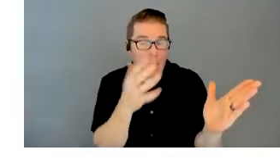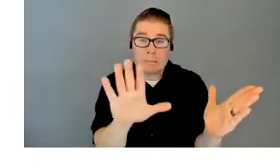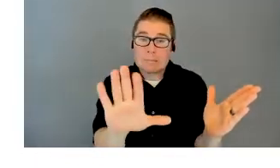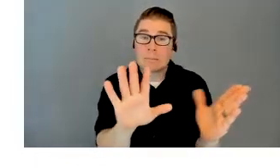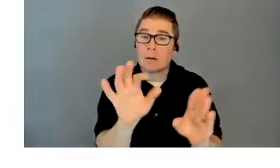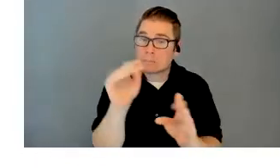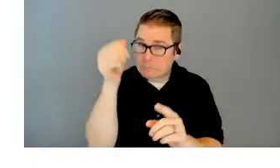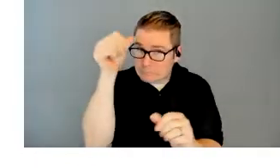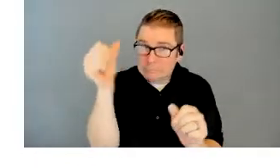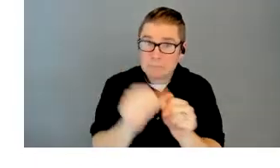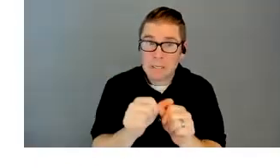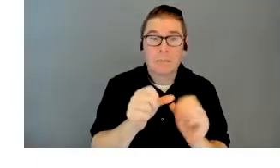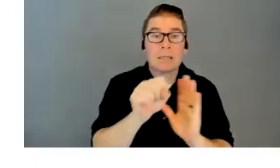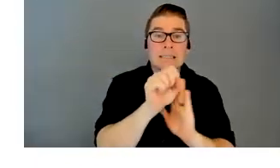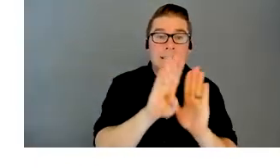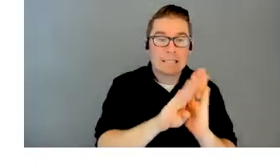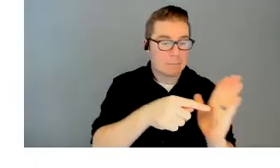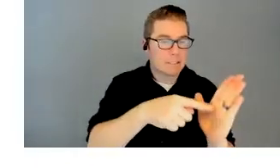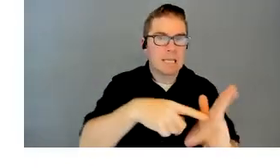as an archival document for the class.